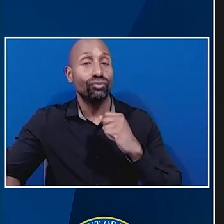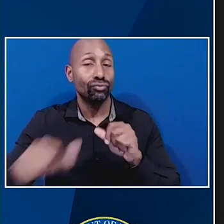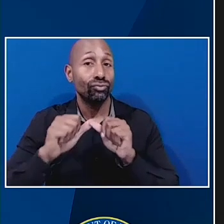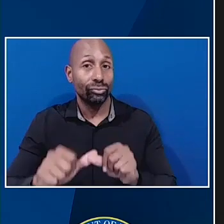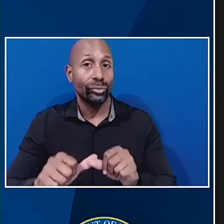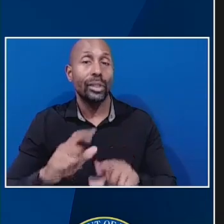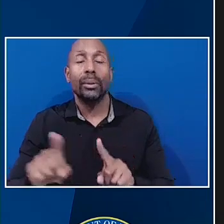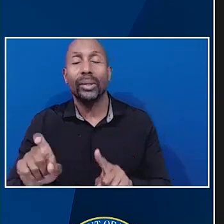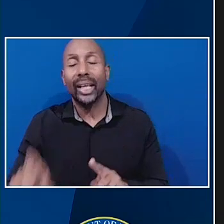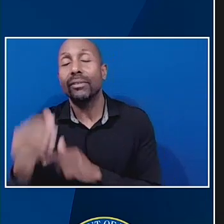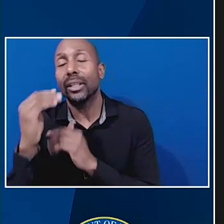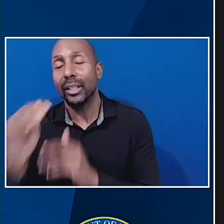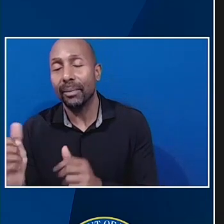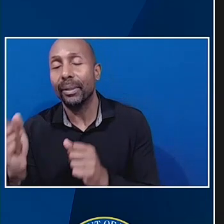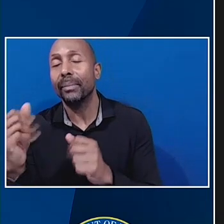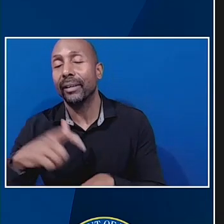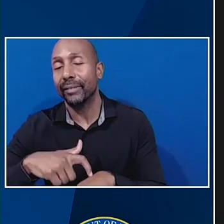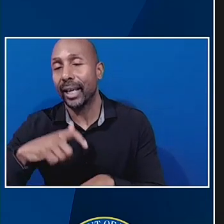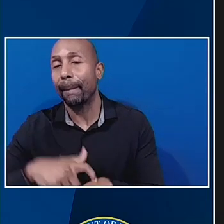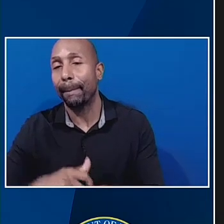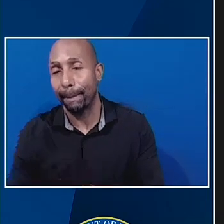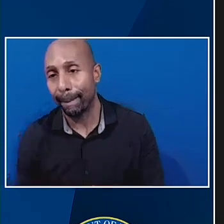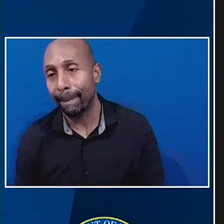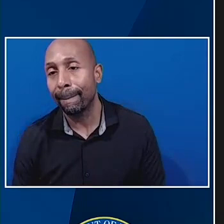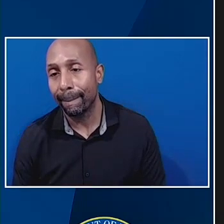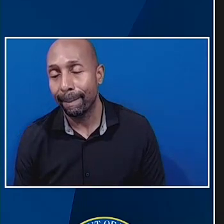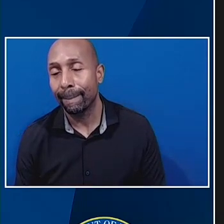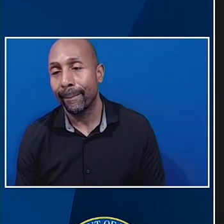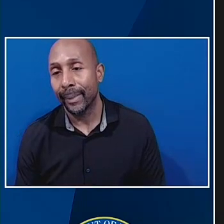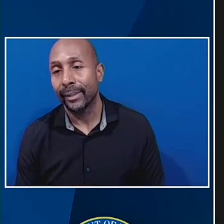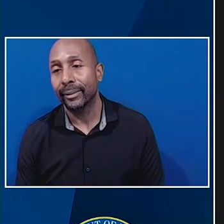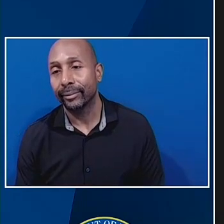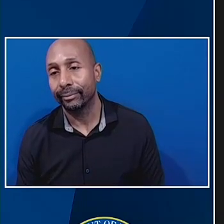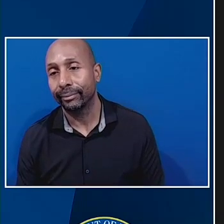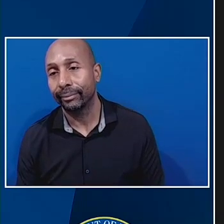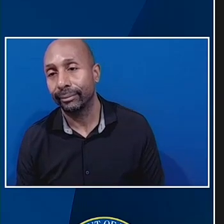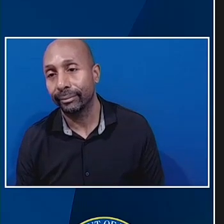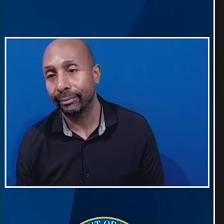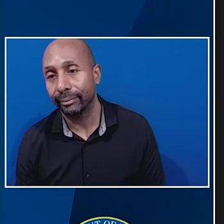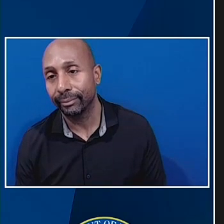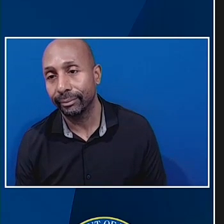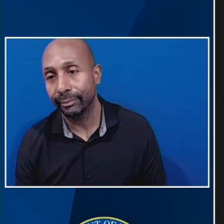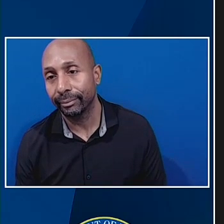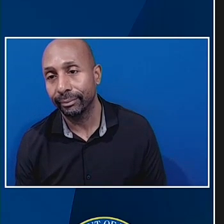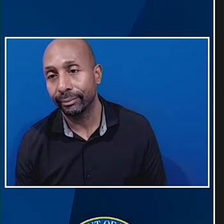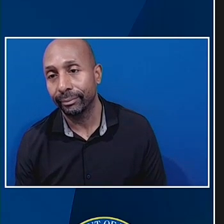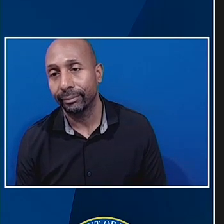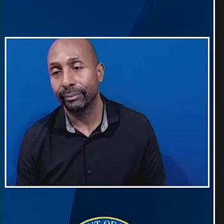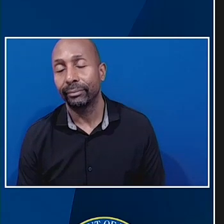the amount of time that we can devote to that. And we believe that what we have scheduled is adequate for that purpose.